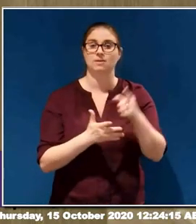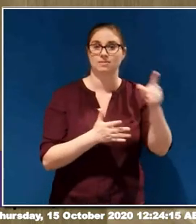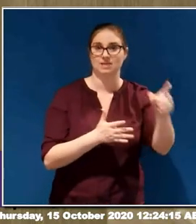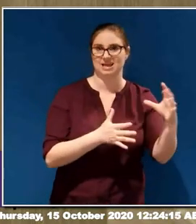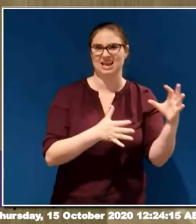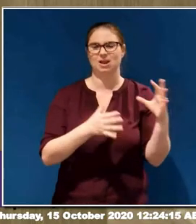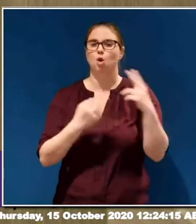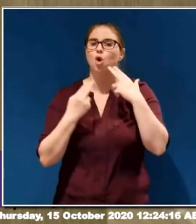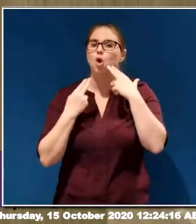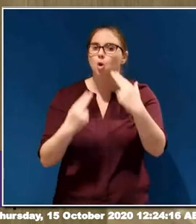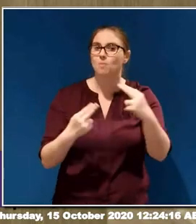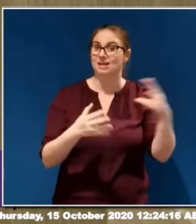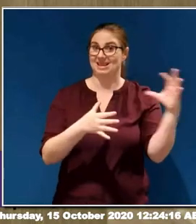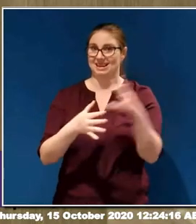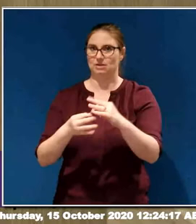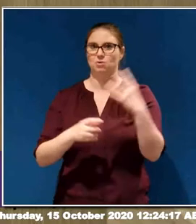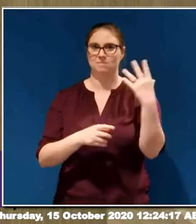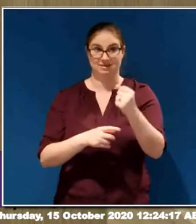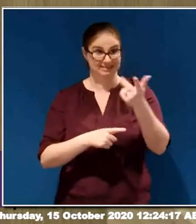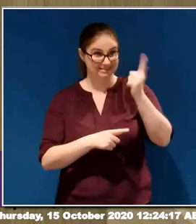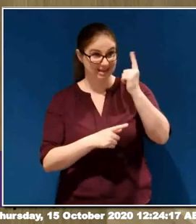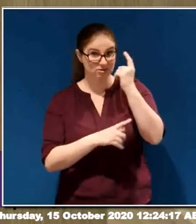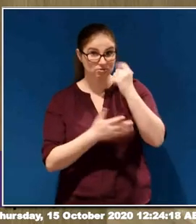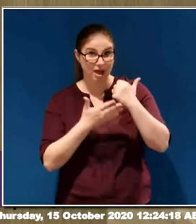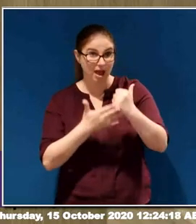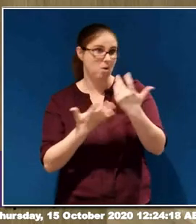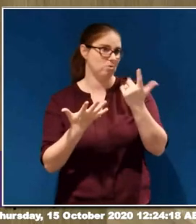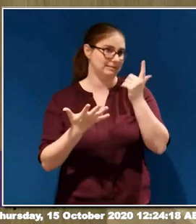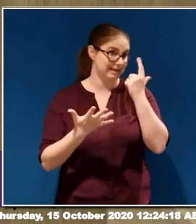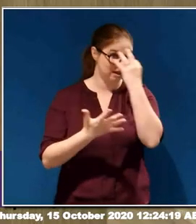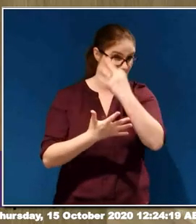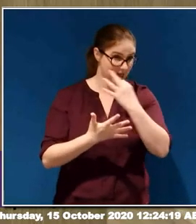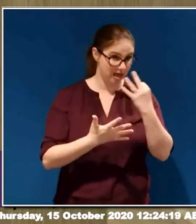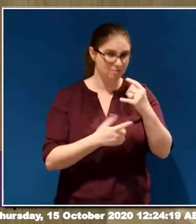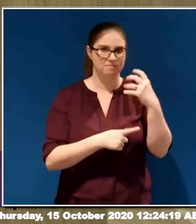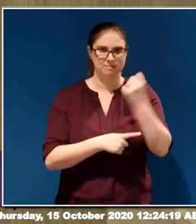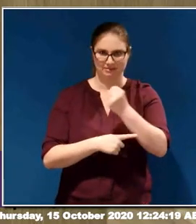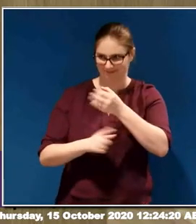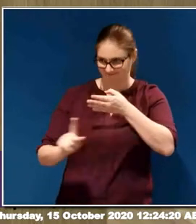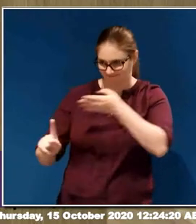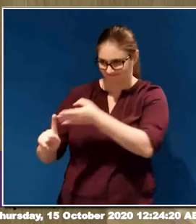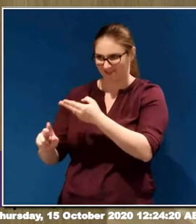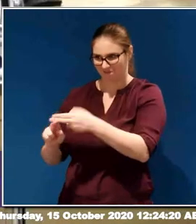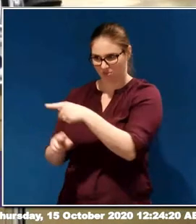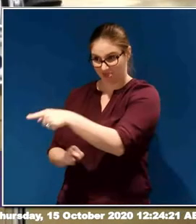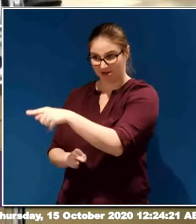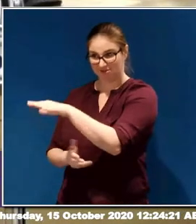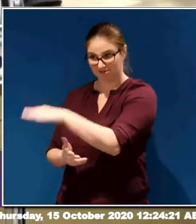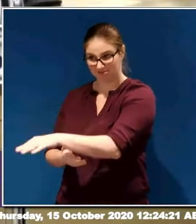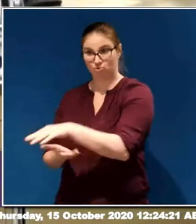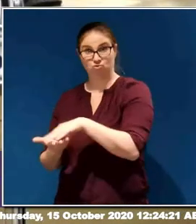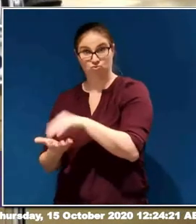So it's an expectation that it would be for that student, and that usually would